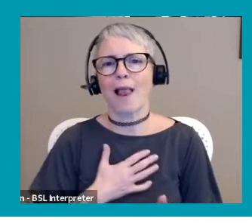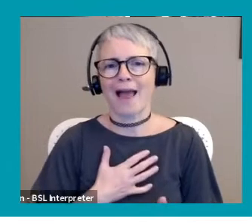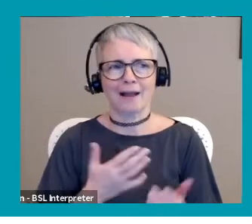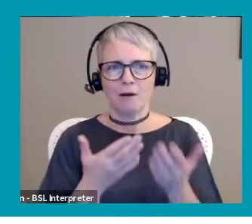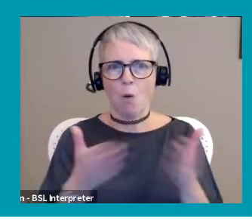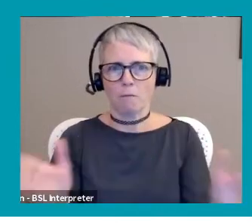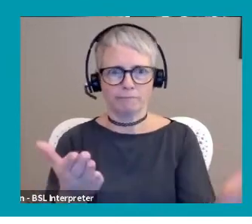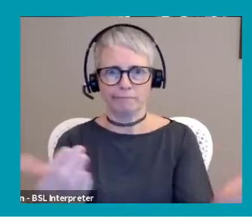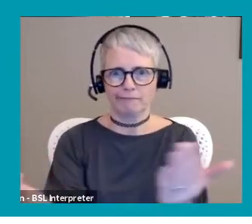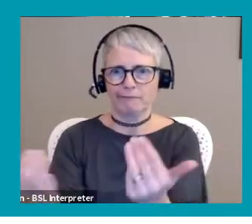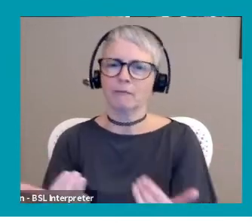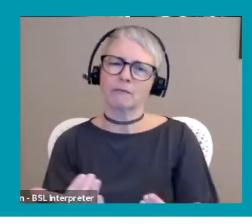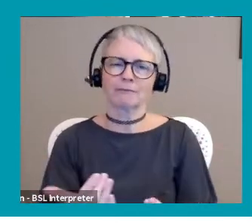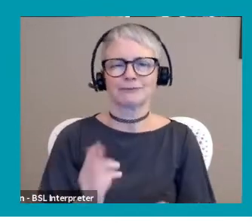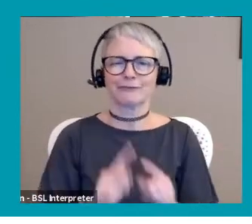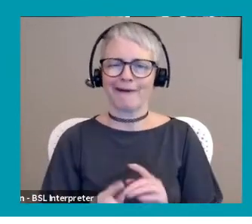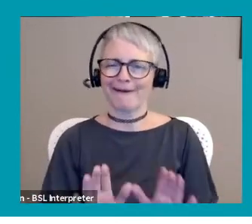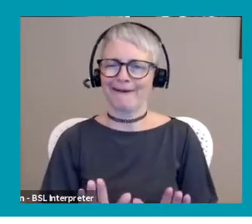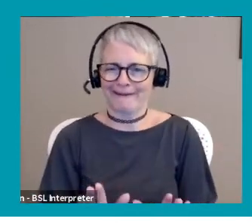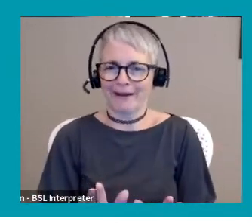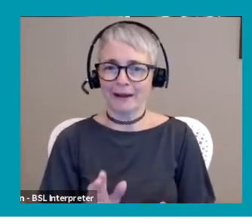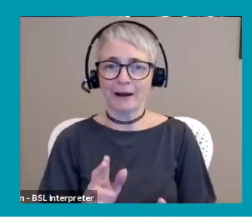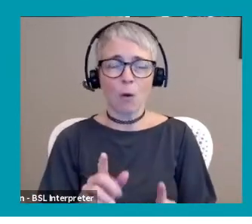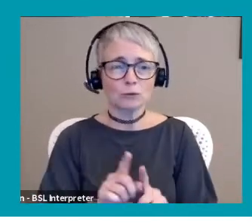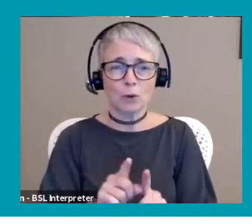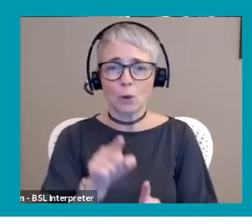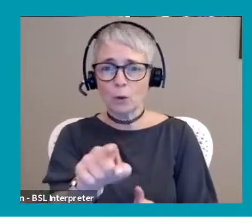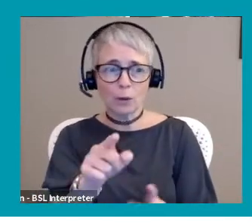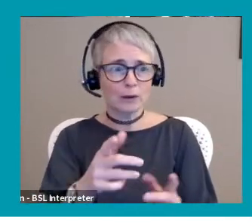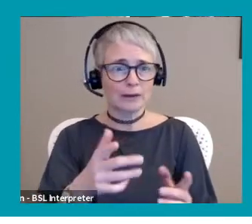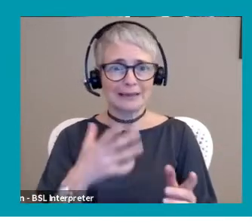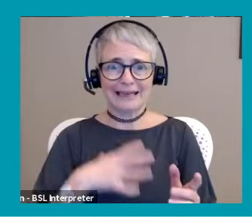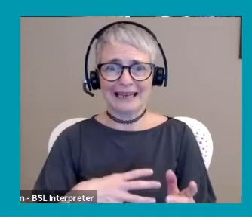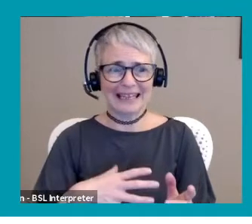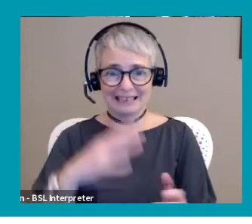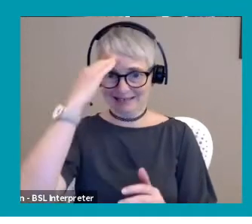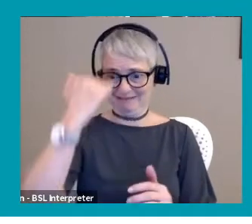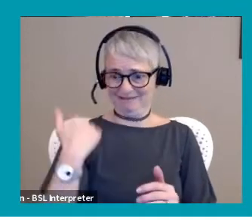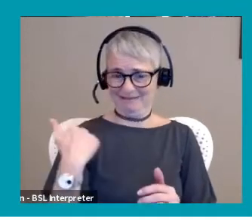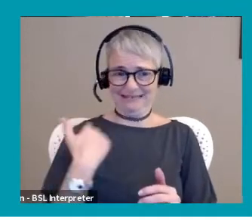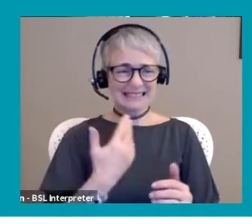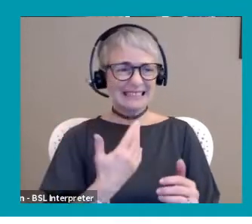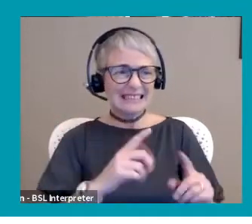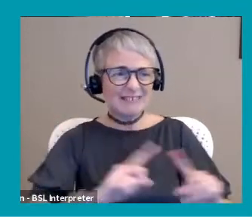So if you have any accommodation needs please do let us know and we'll